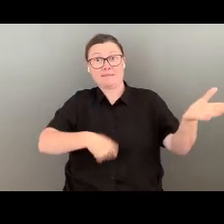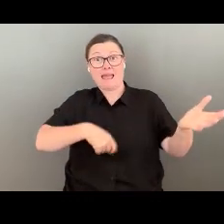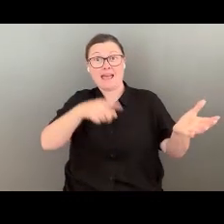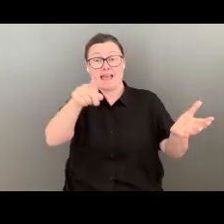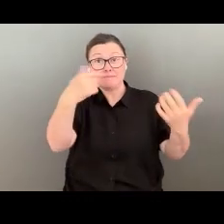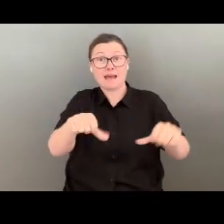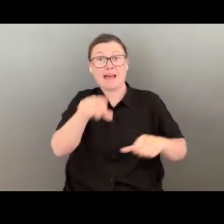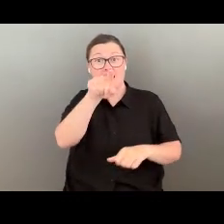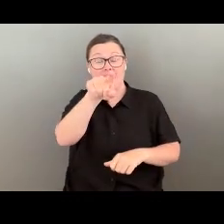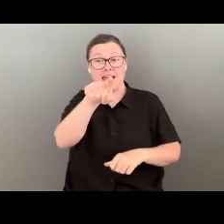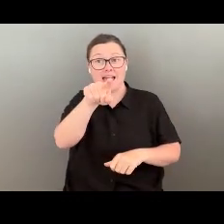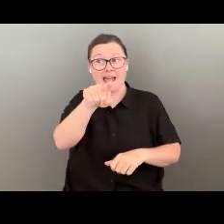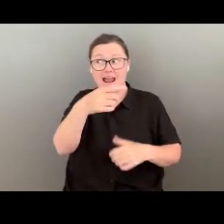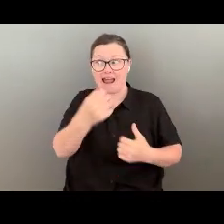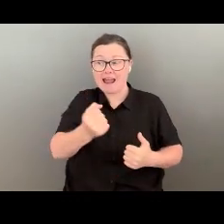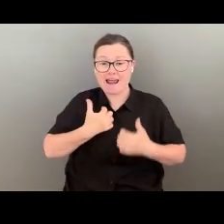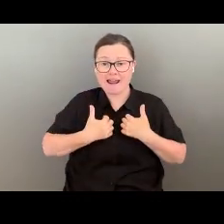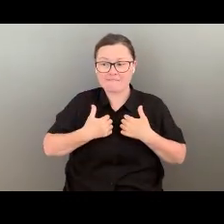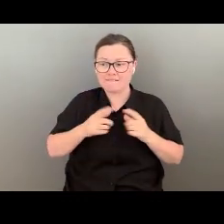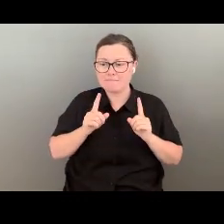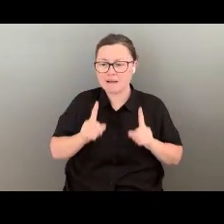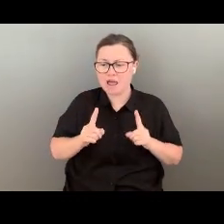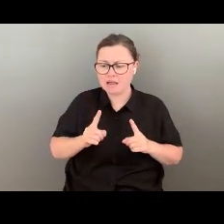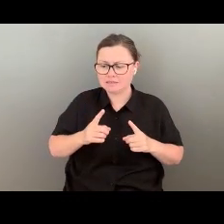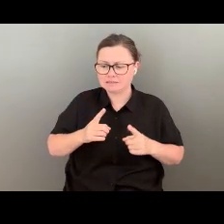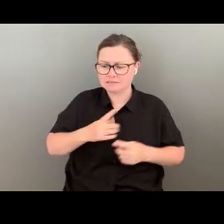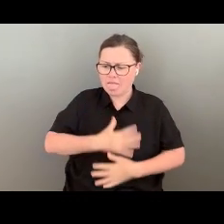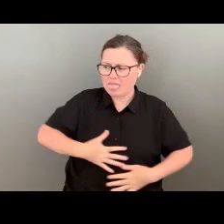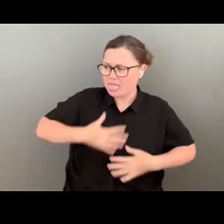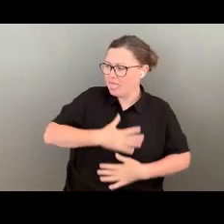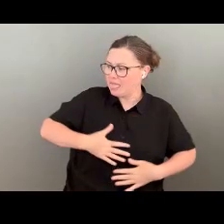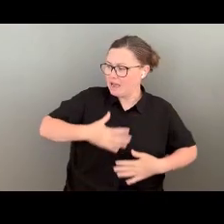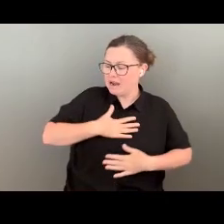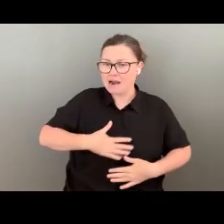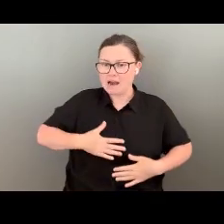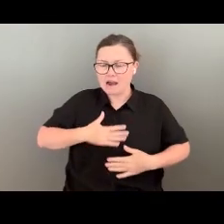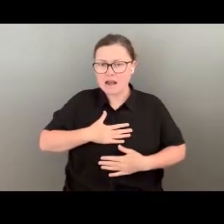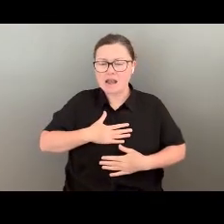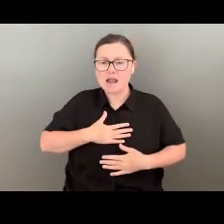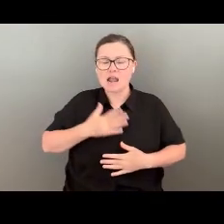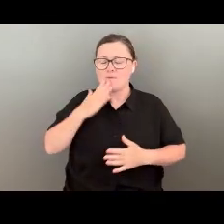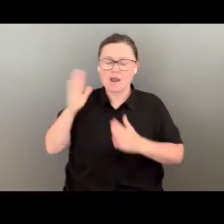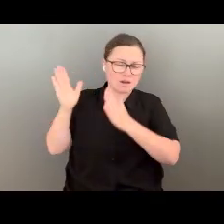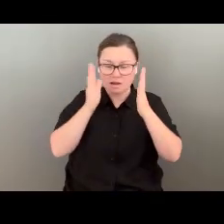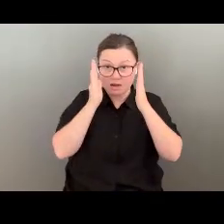and during that time I found myself really immersed in that. But I really had to surrender